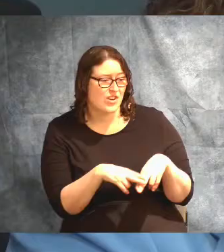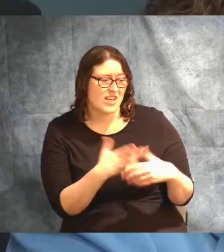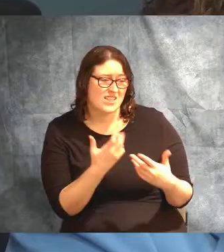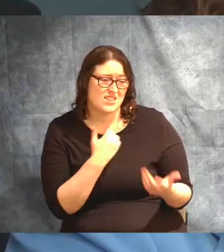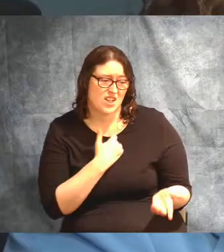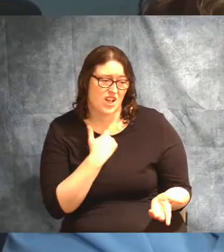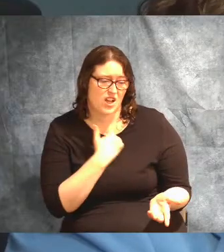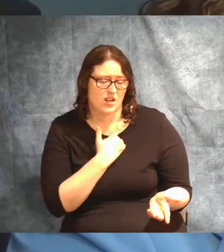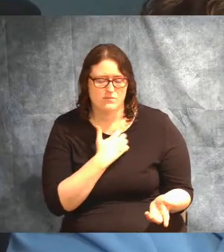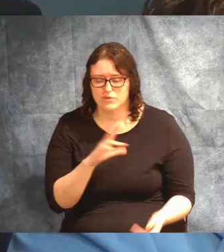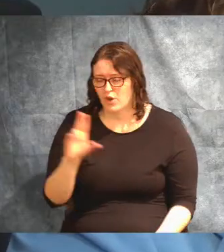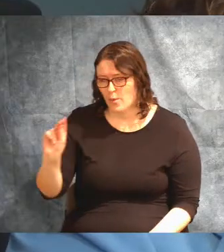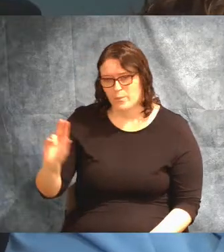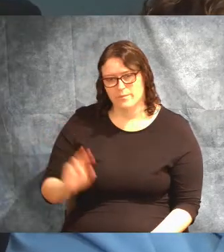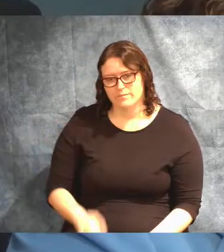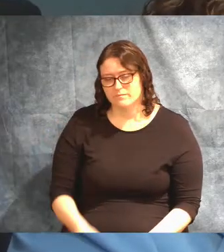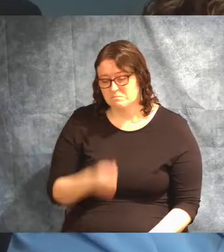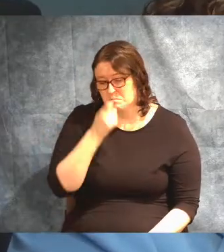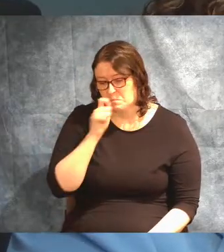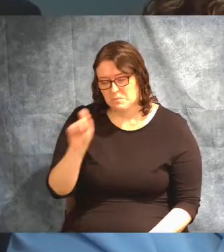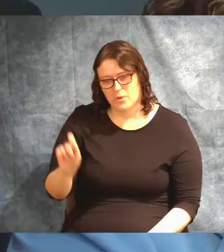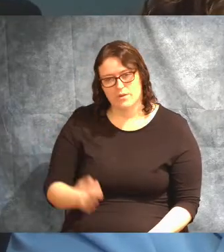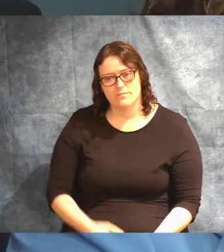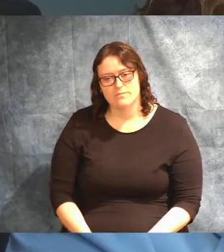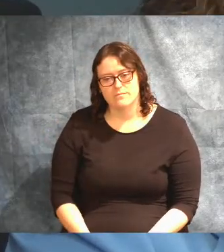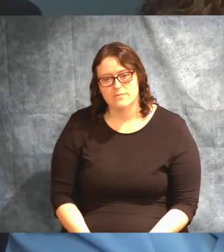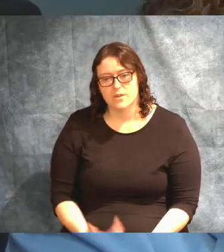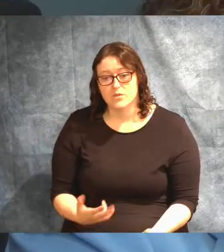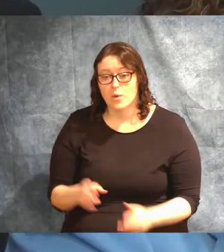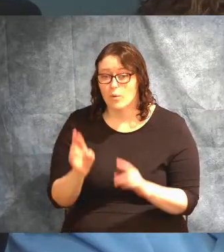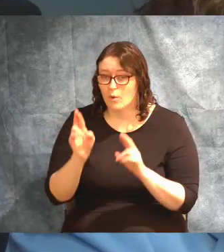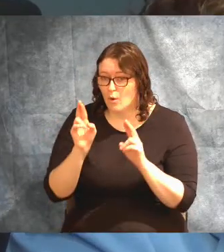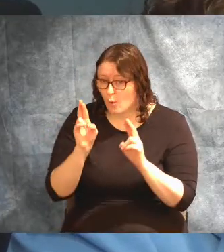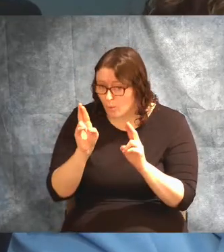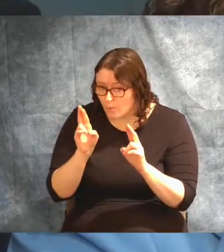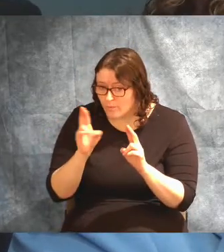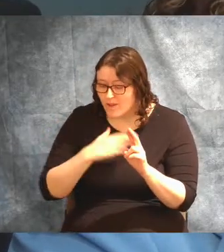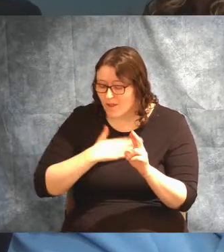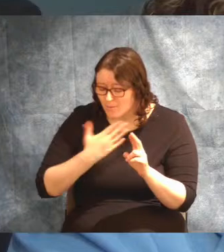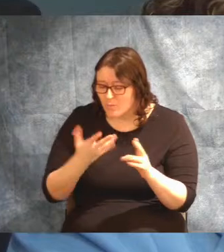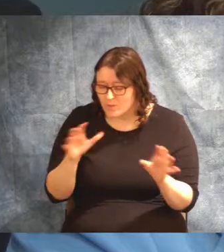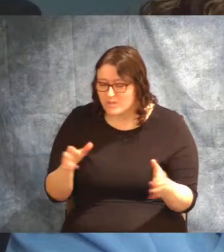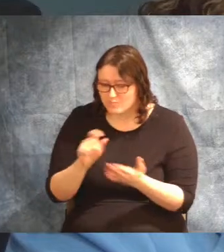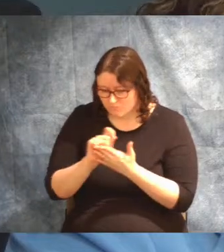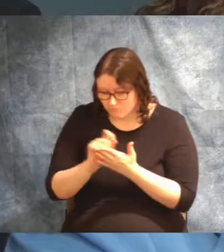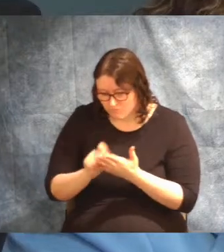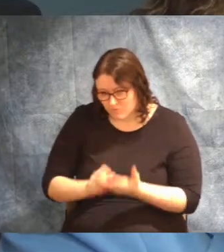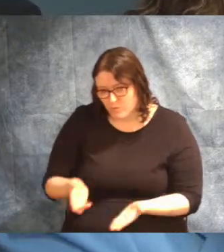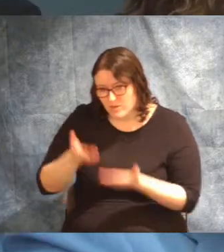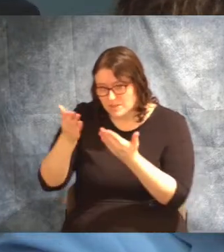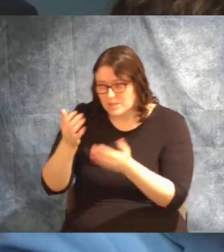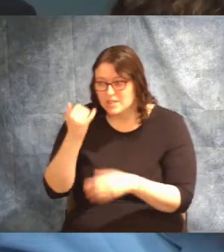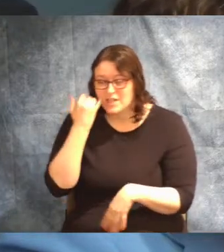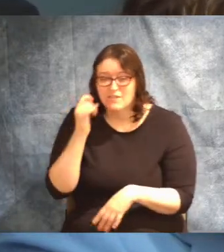I say, "No." So, I would hope I'm willing to do a resolution or if I got to go alone for the people,